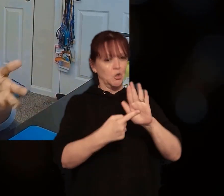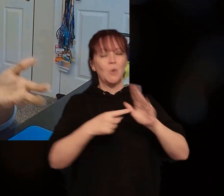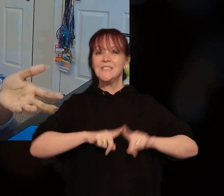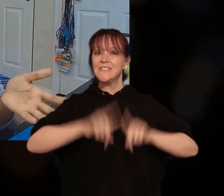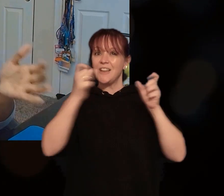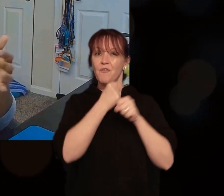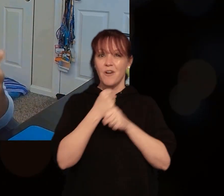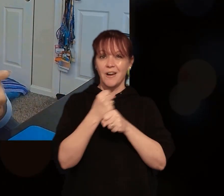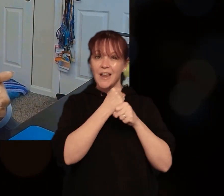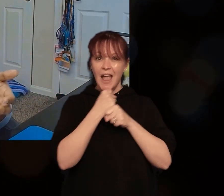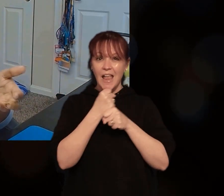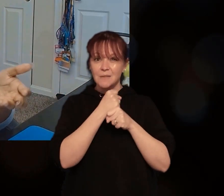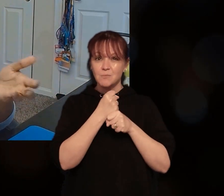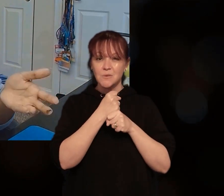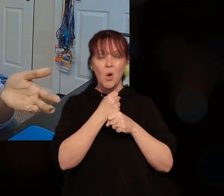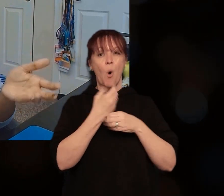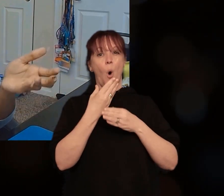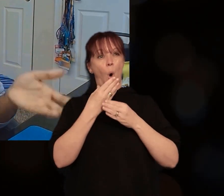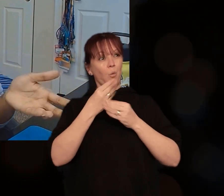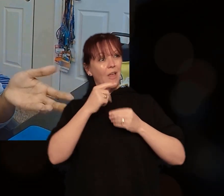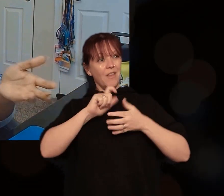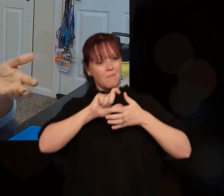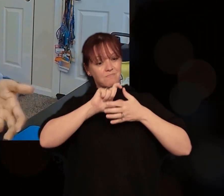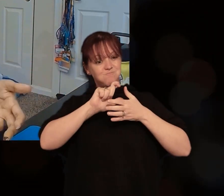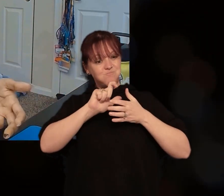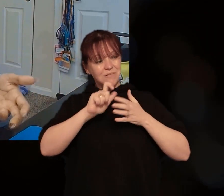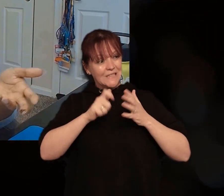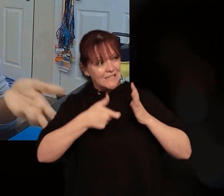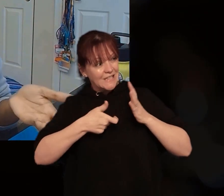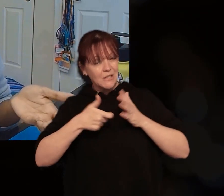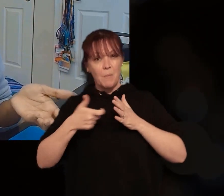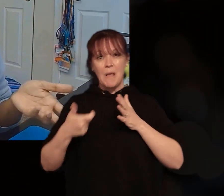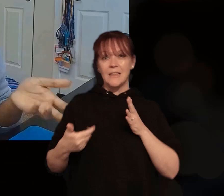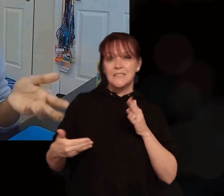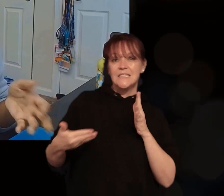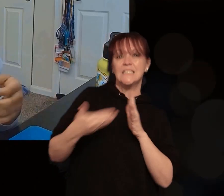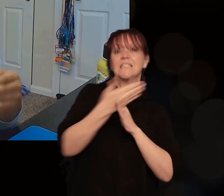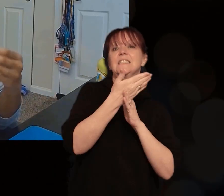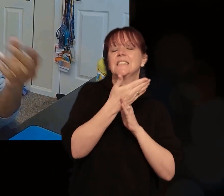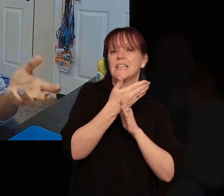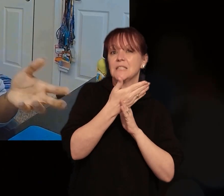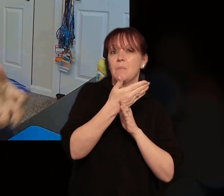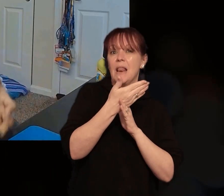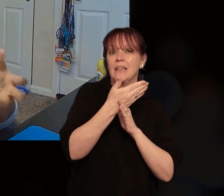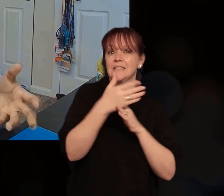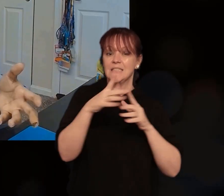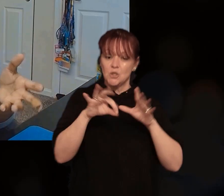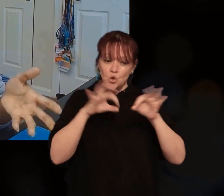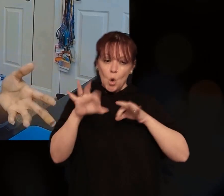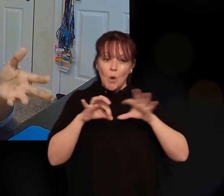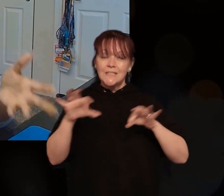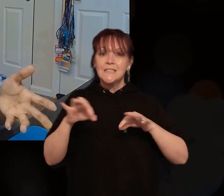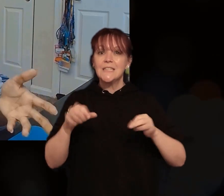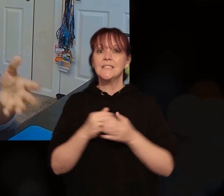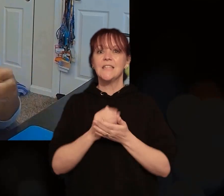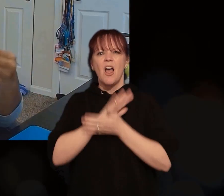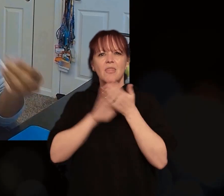each detailing a selection of their accessibility settings, offerings and design choices, making sure that gamers watching at home